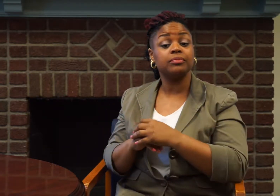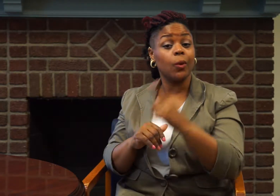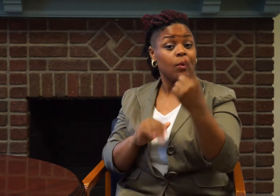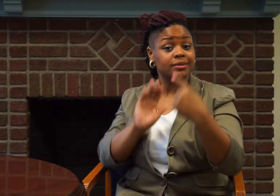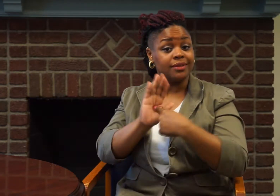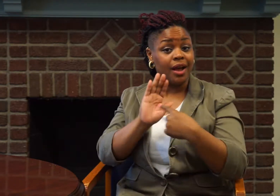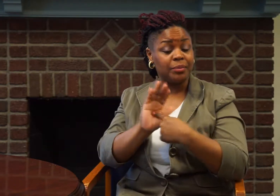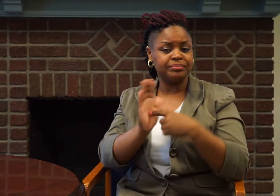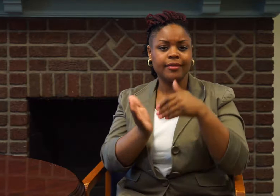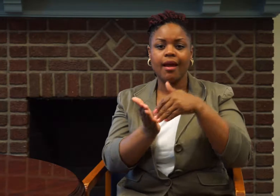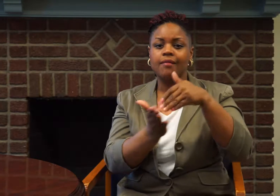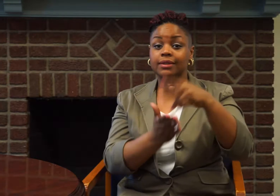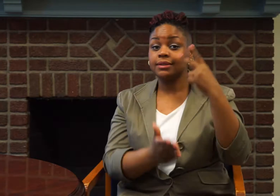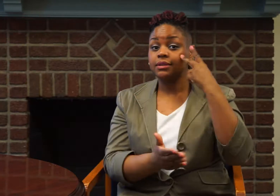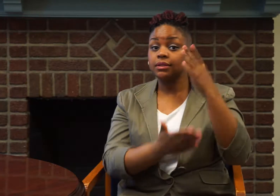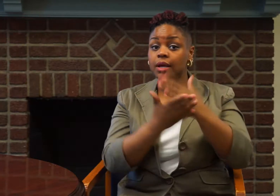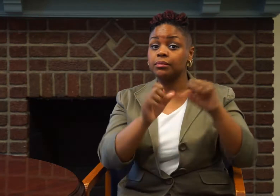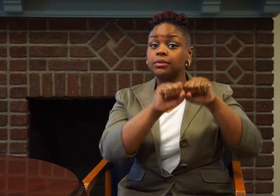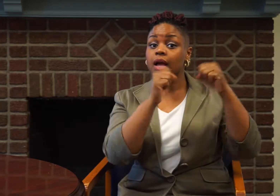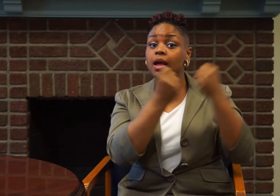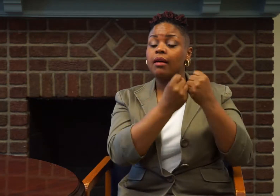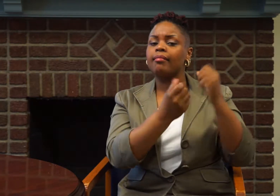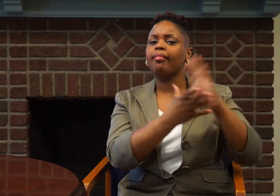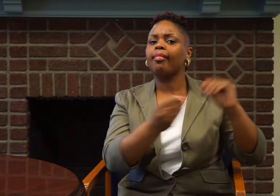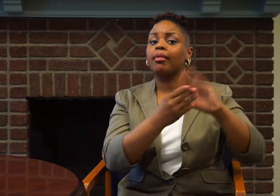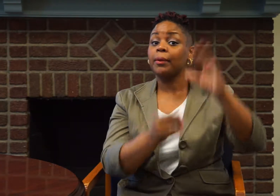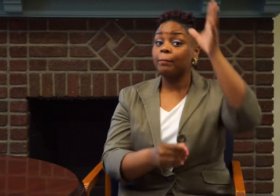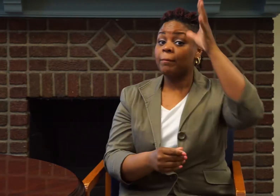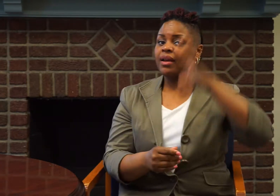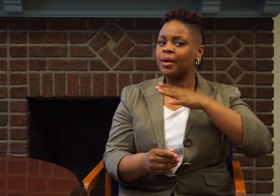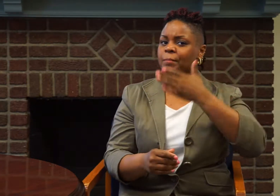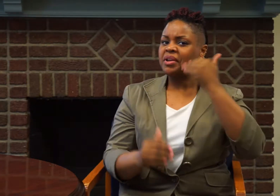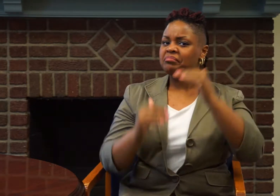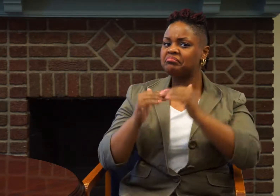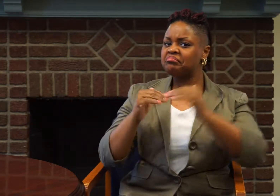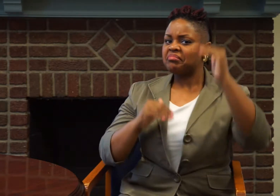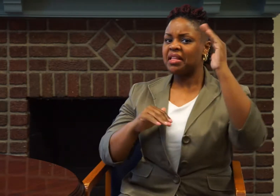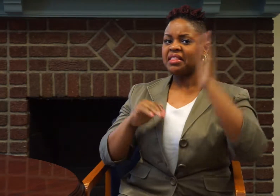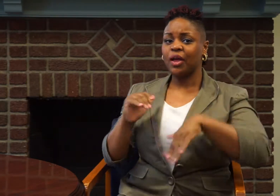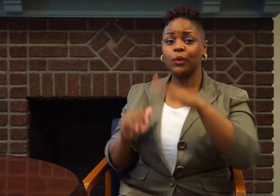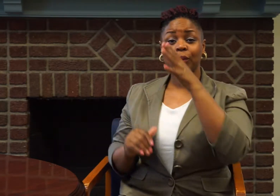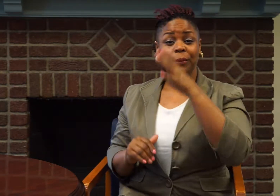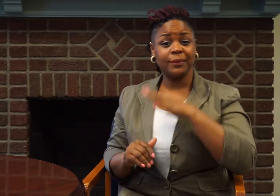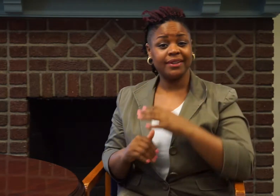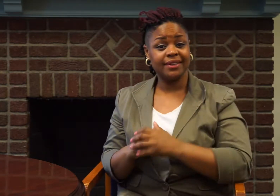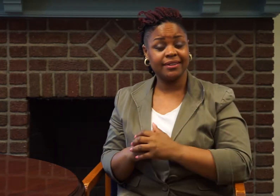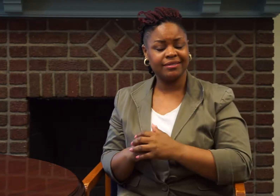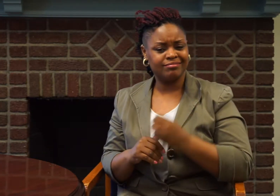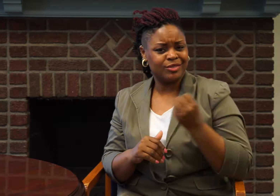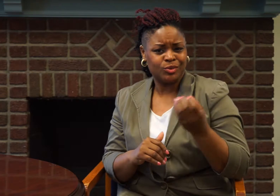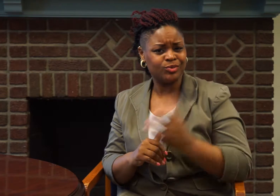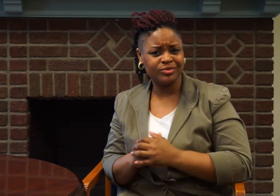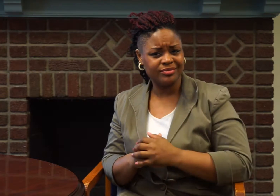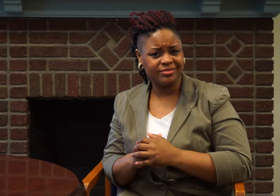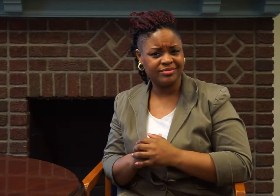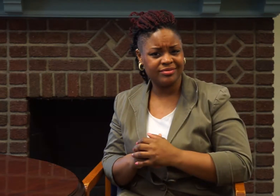For example, you'll find many societies tend to perpetuate the stereotype that men are superior, better than woman. So what does that mean?